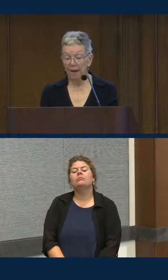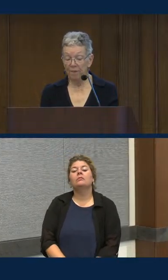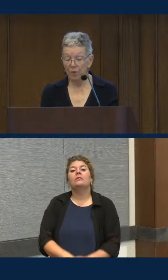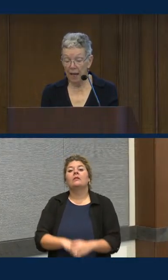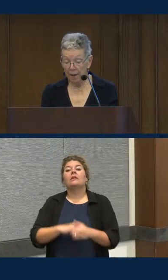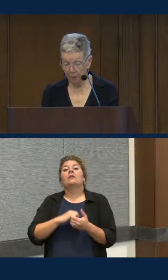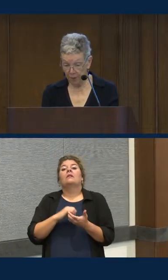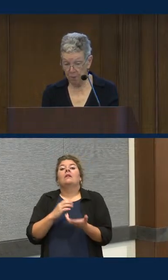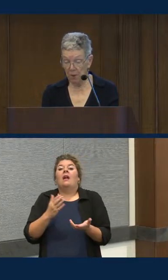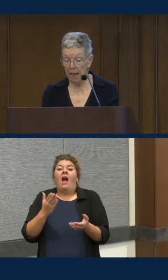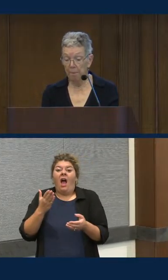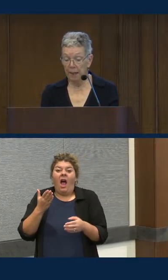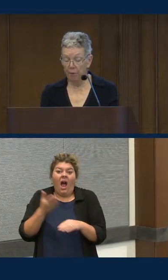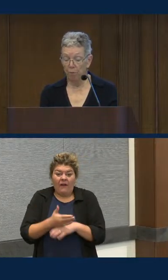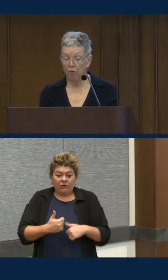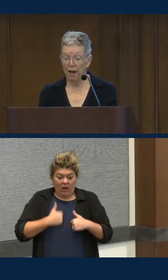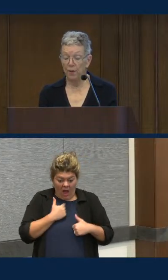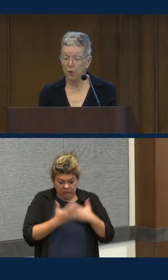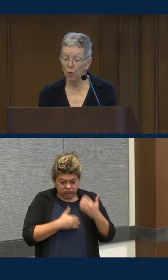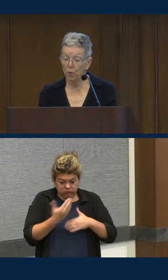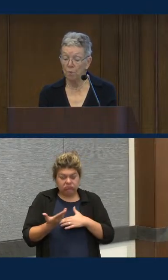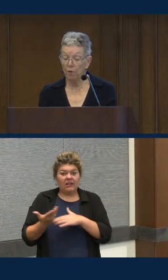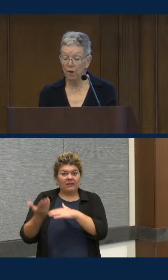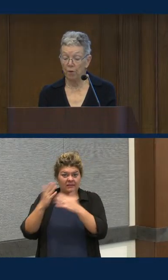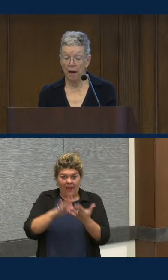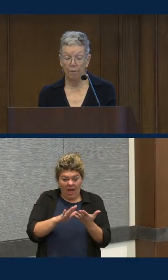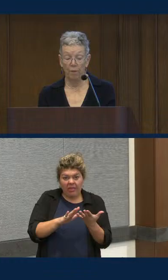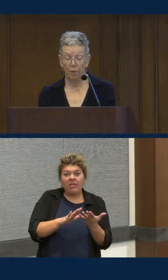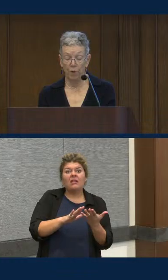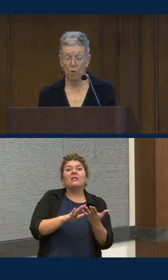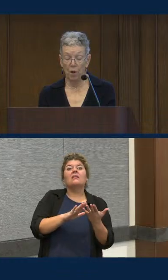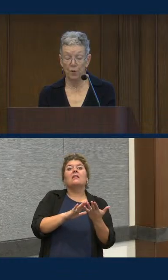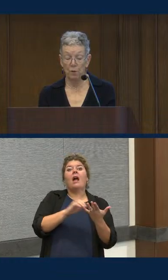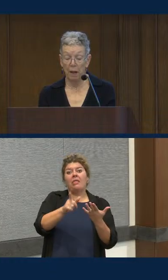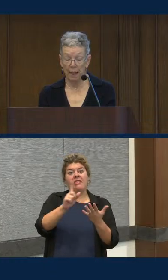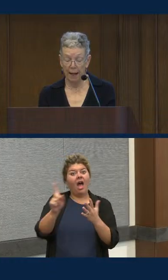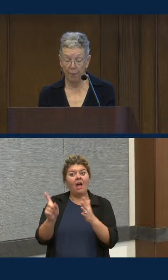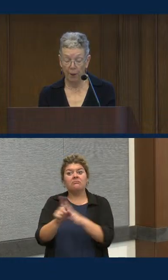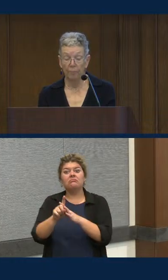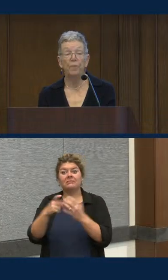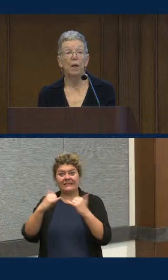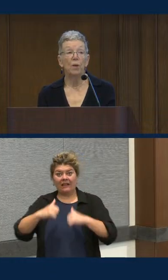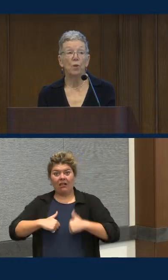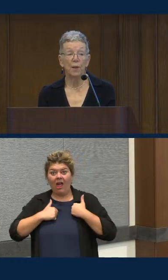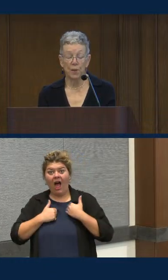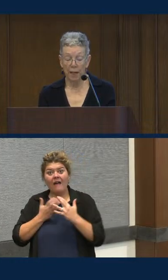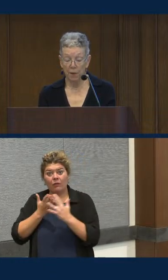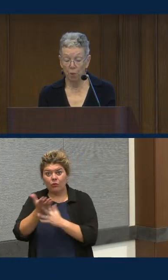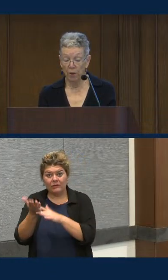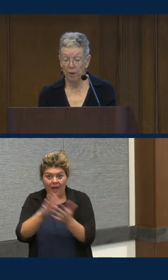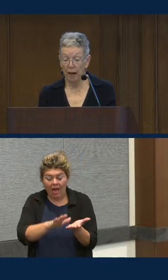Frank's lonesome photograph of three crosses by a highway, U.S.